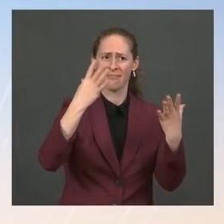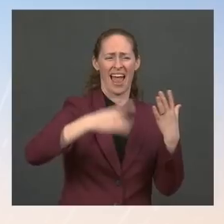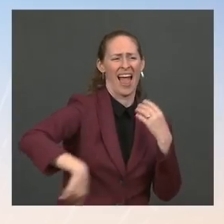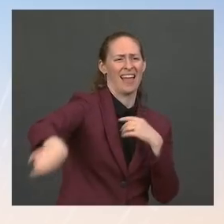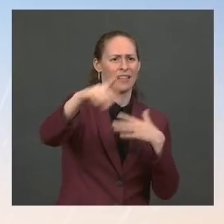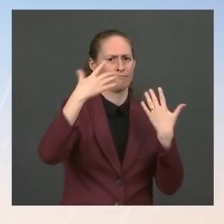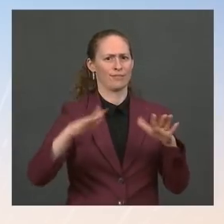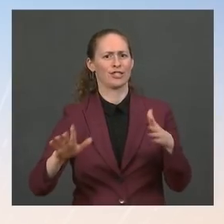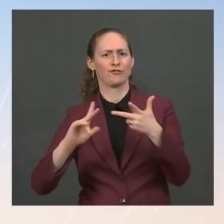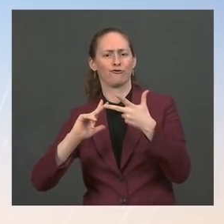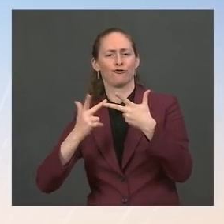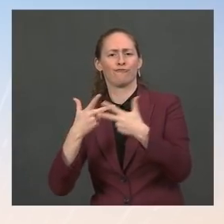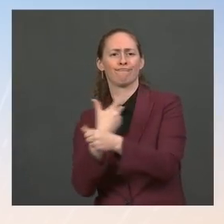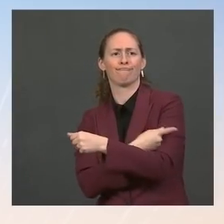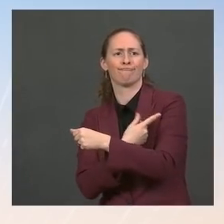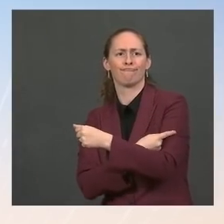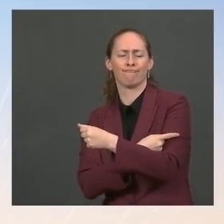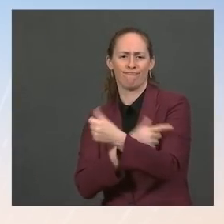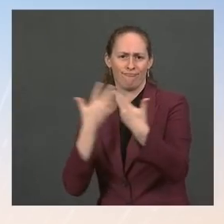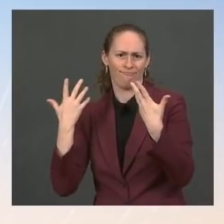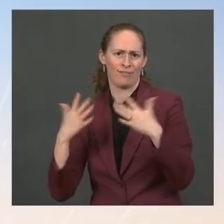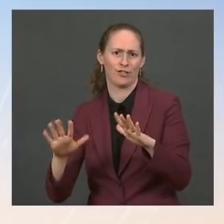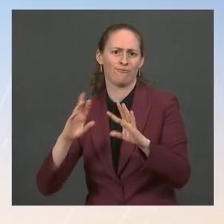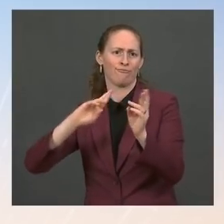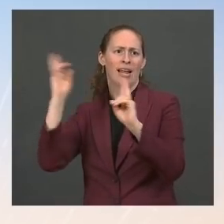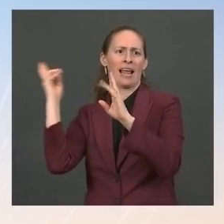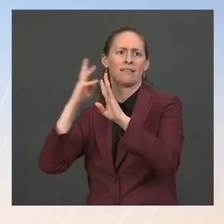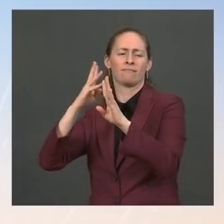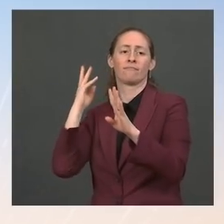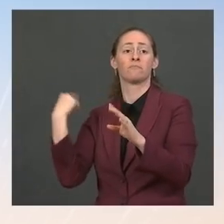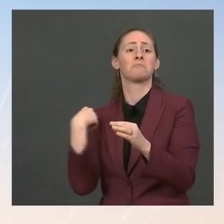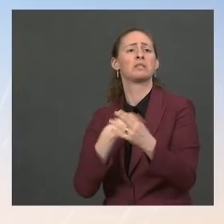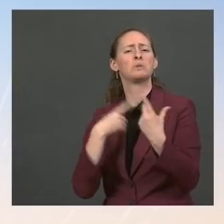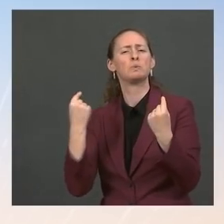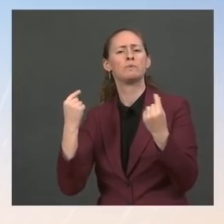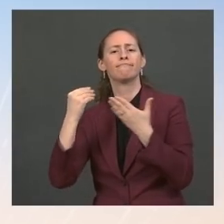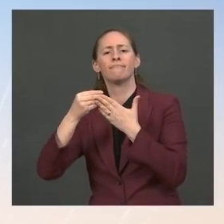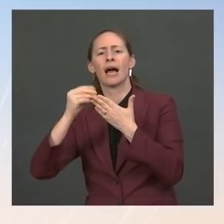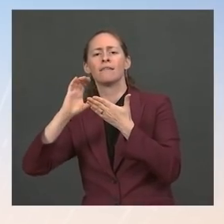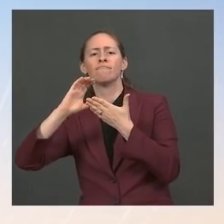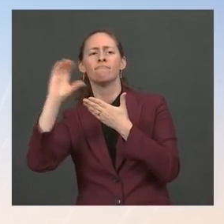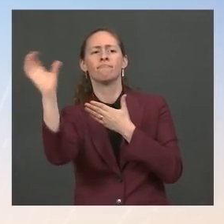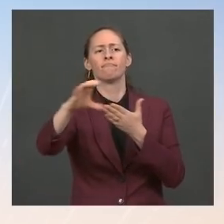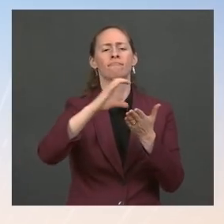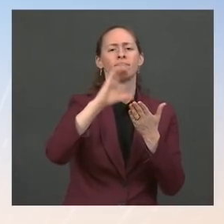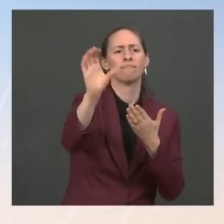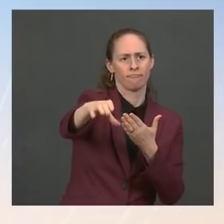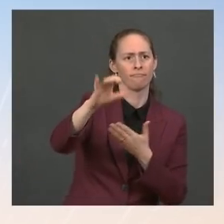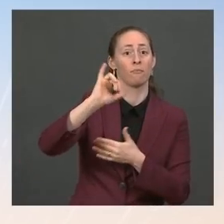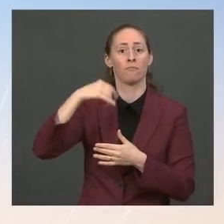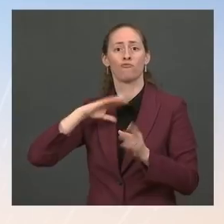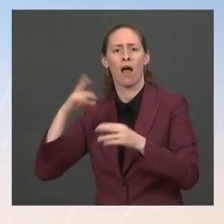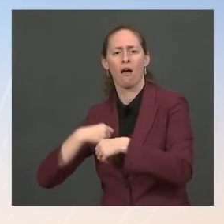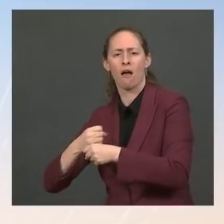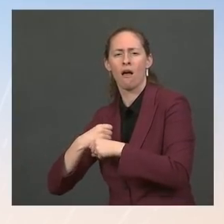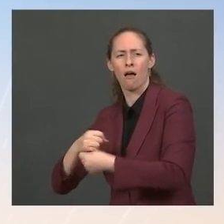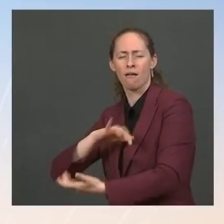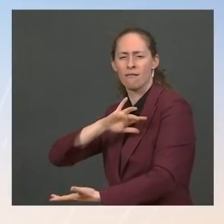to help point-of-care diagnostic test manufacturers scale up their production. It builds on aggressive actions we've taken over the past several months,